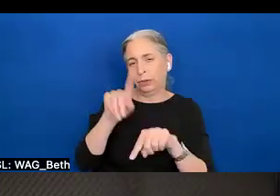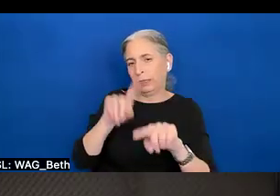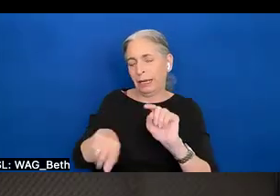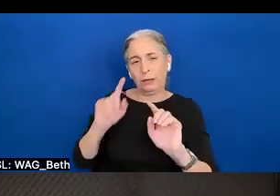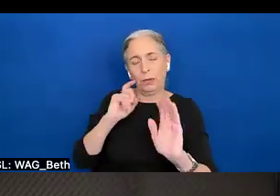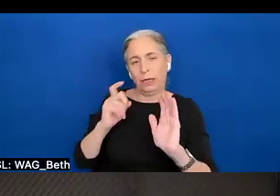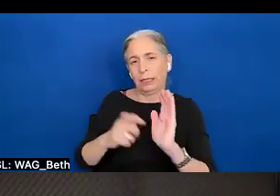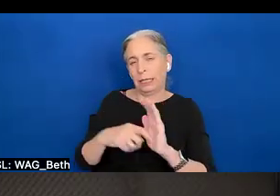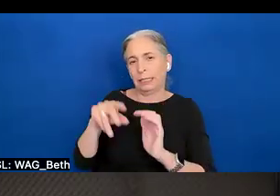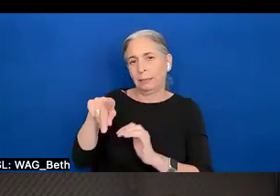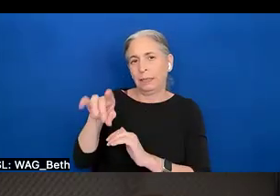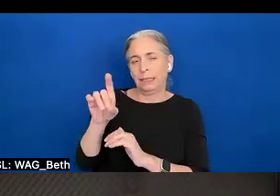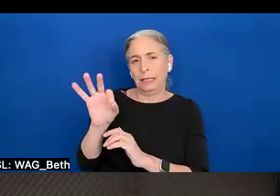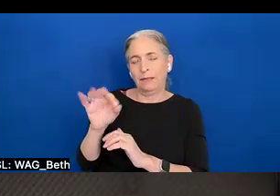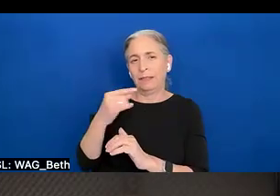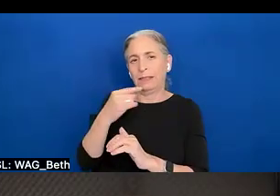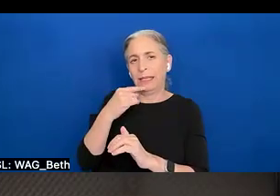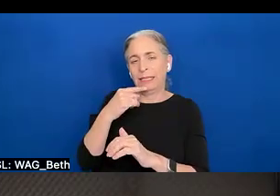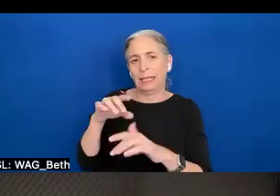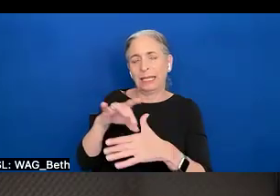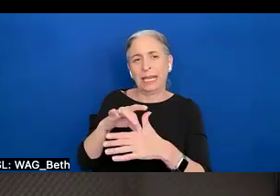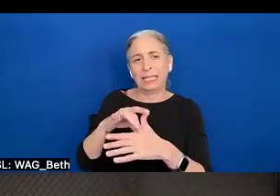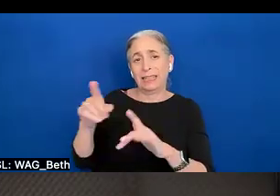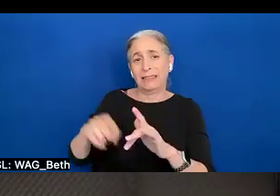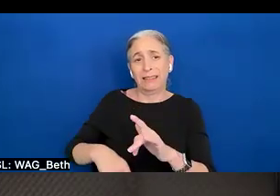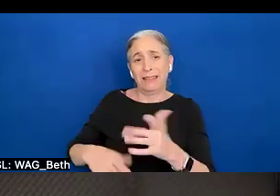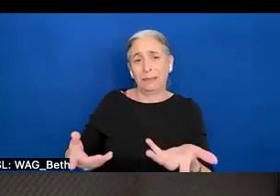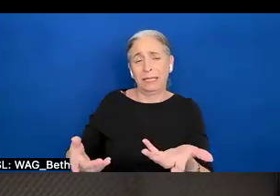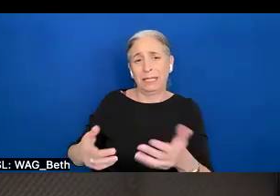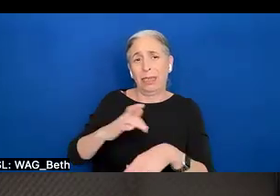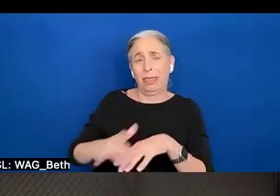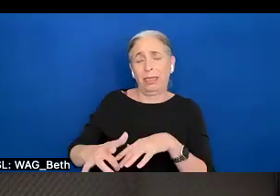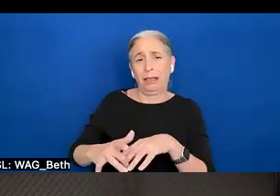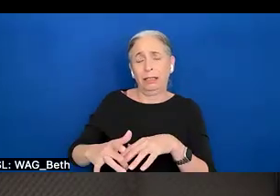exported PDF and says content is empty, what are the